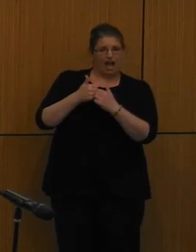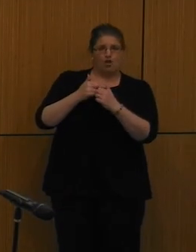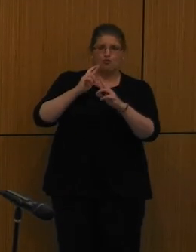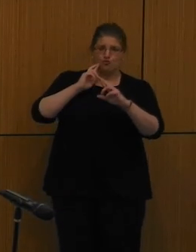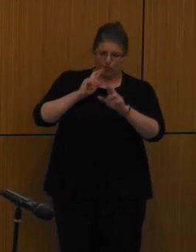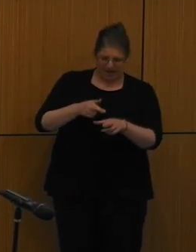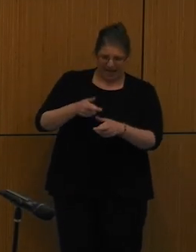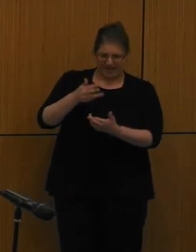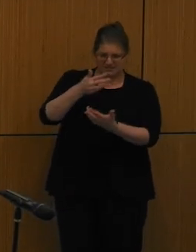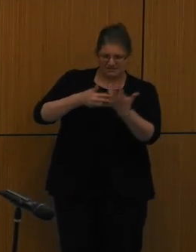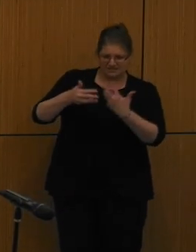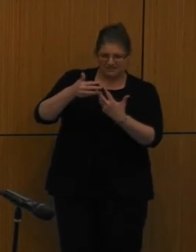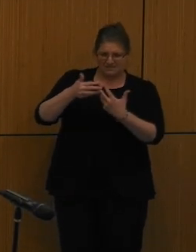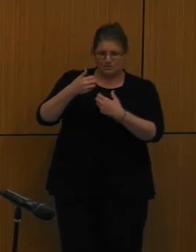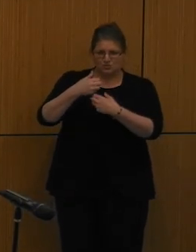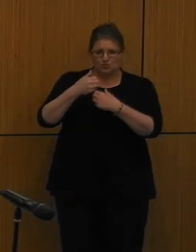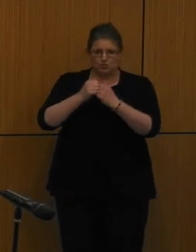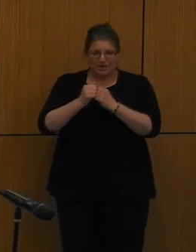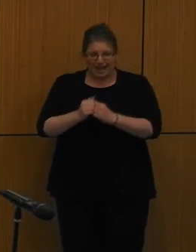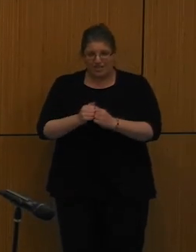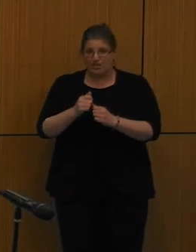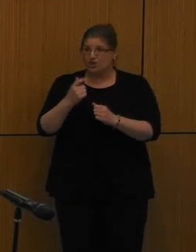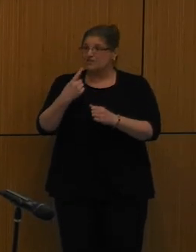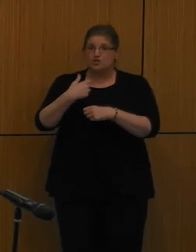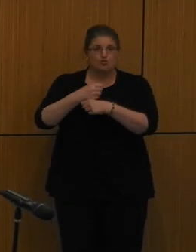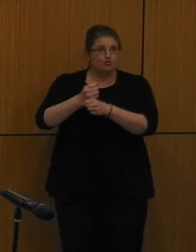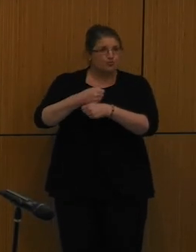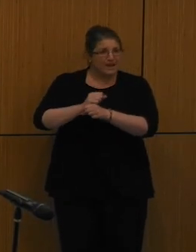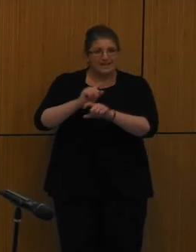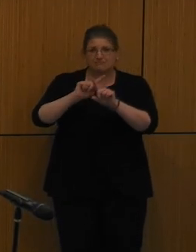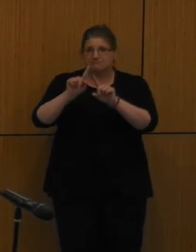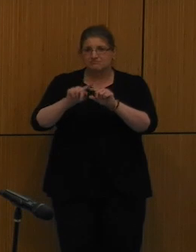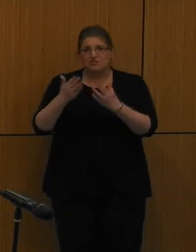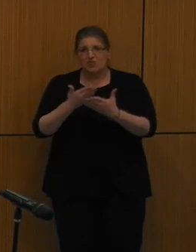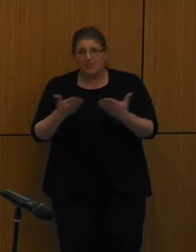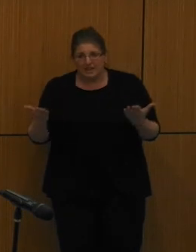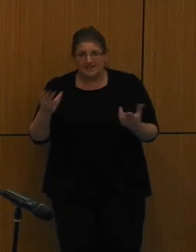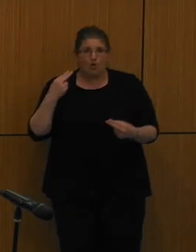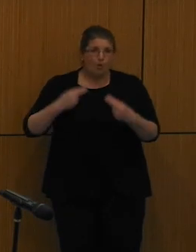plant hormone that helps the plant grow and that allows you to start sort of